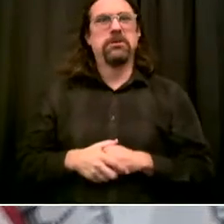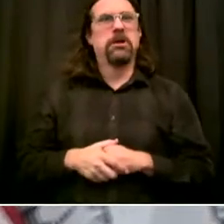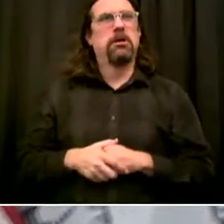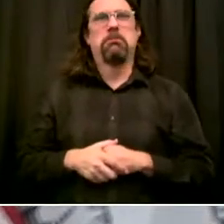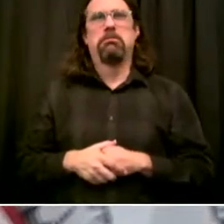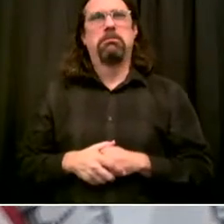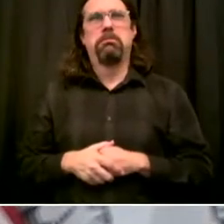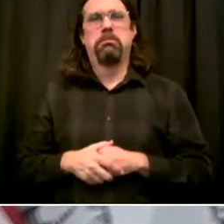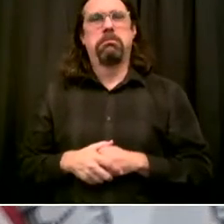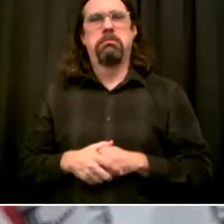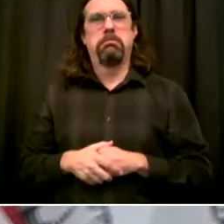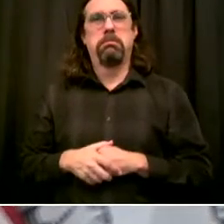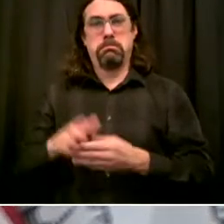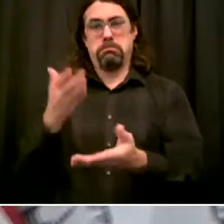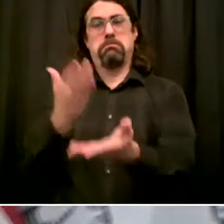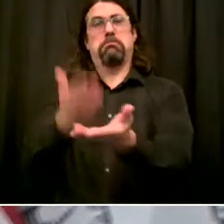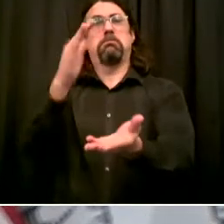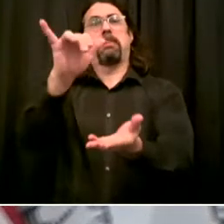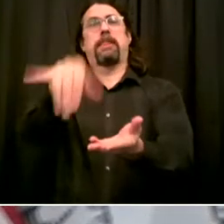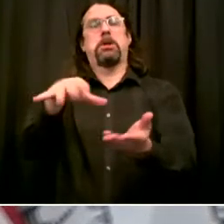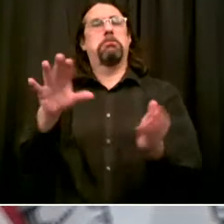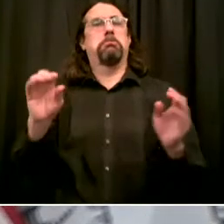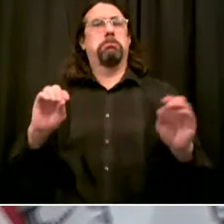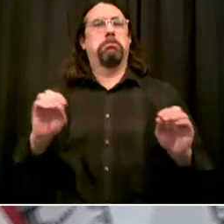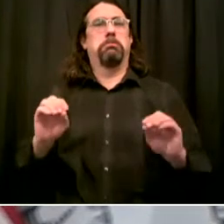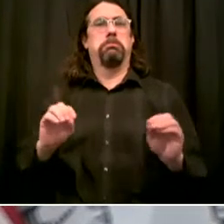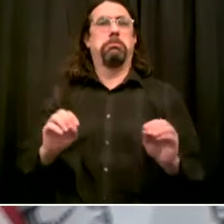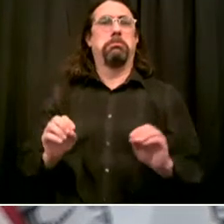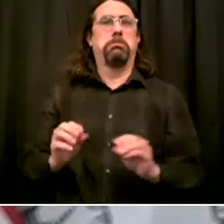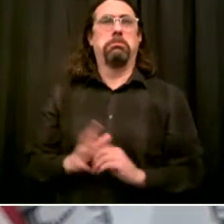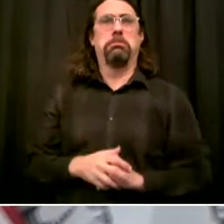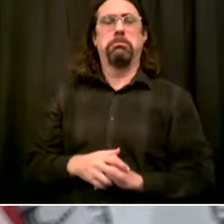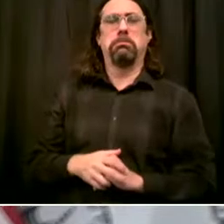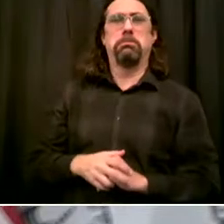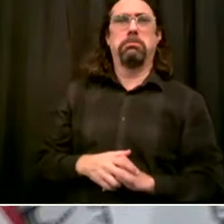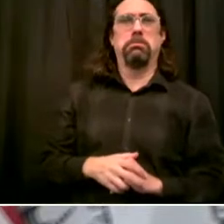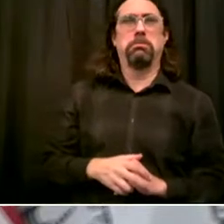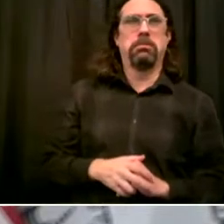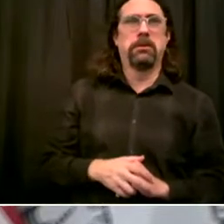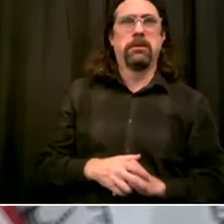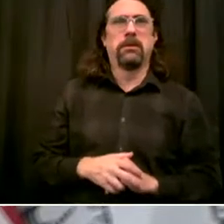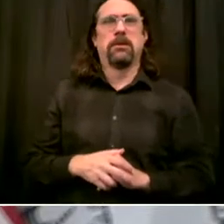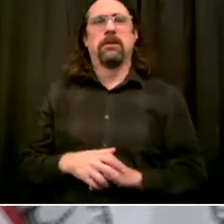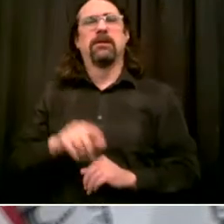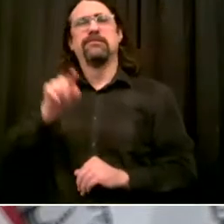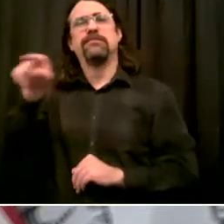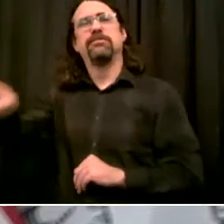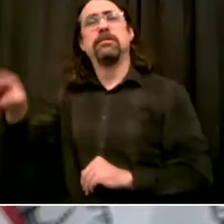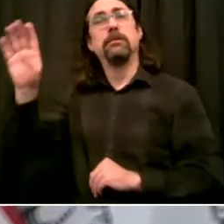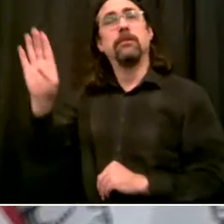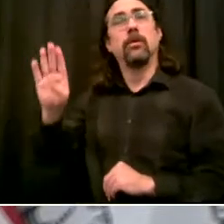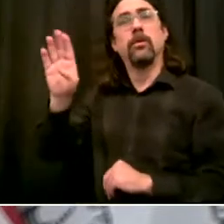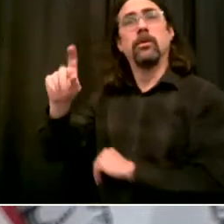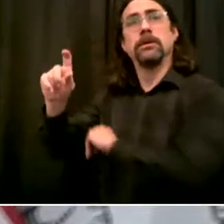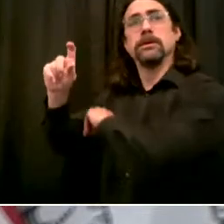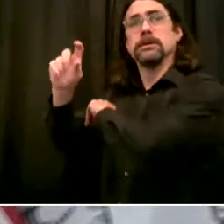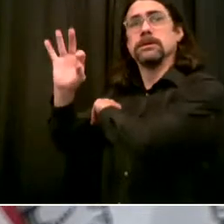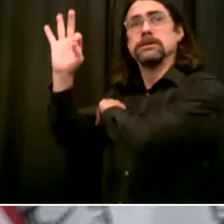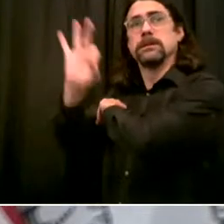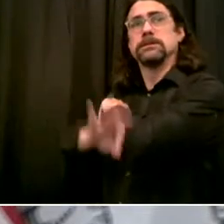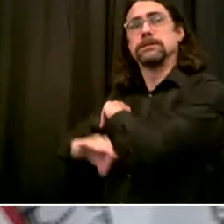REMEMBER THE PATTERN WE HAVE